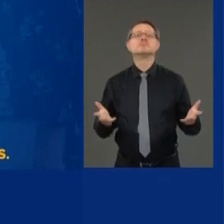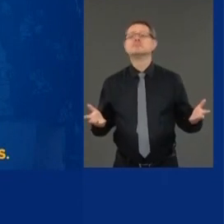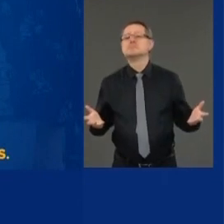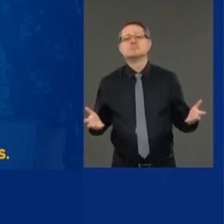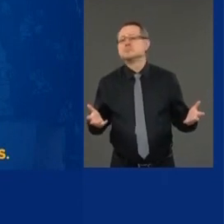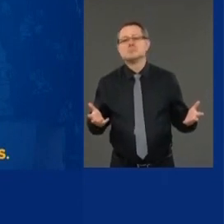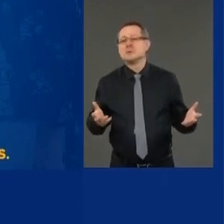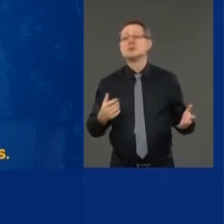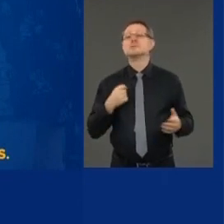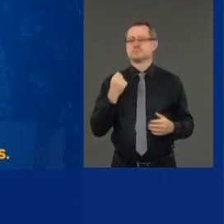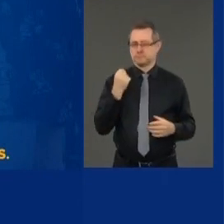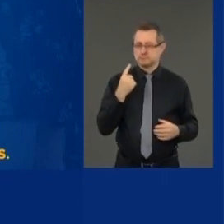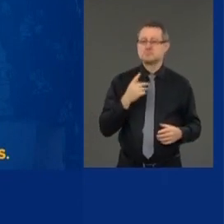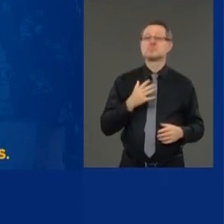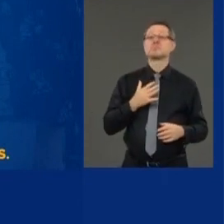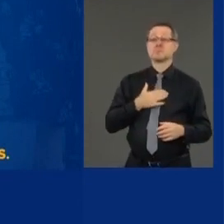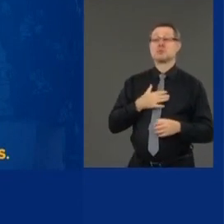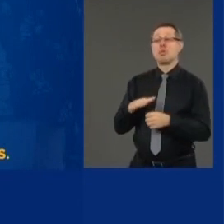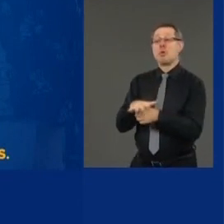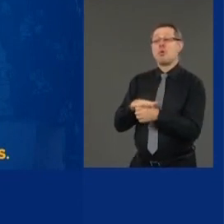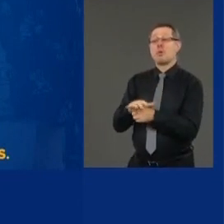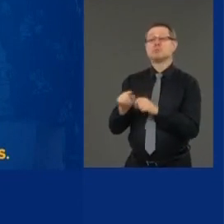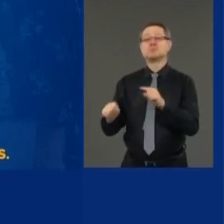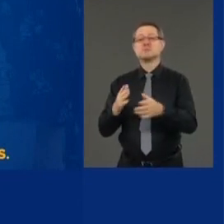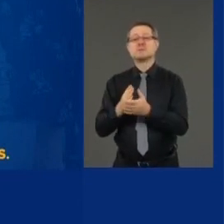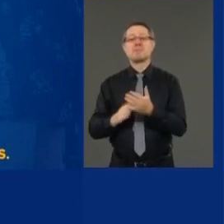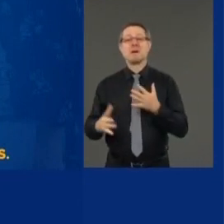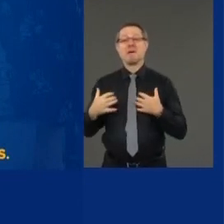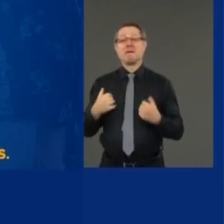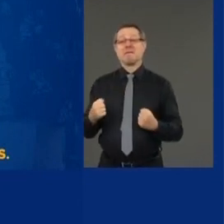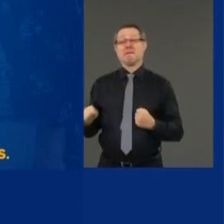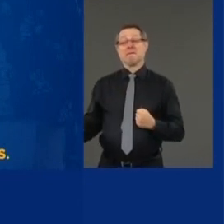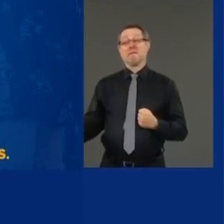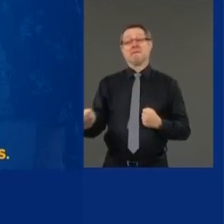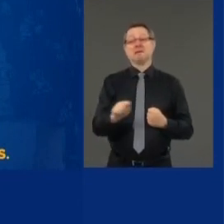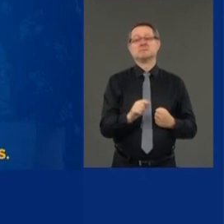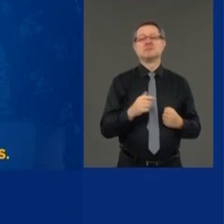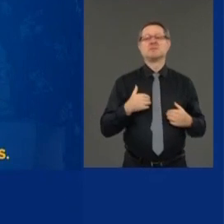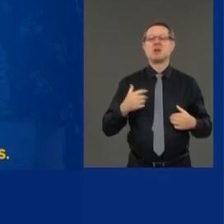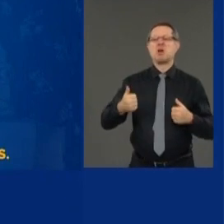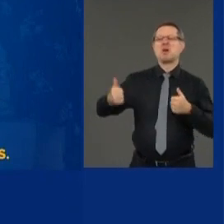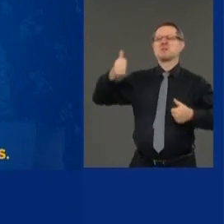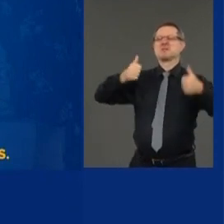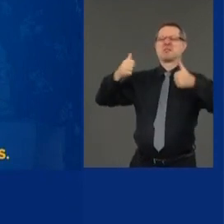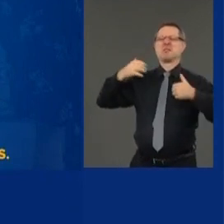SOME PARTS OF THE STATE, WE HAVE